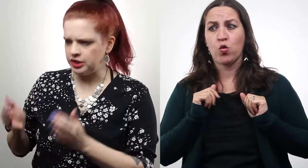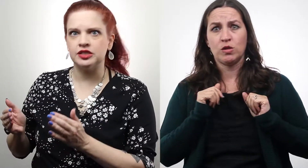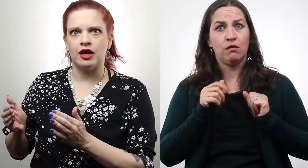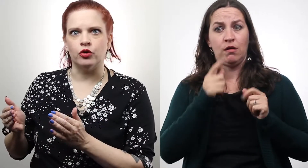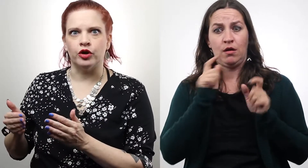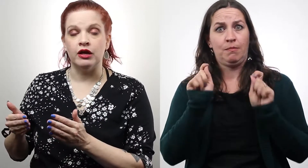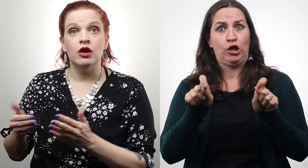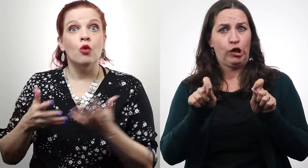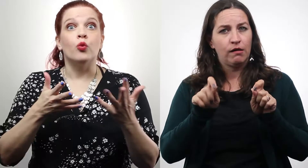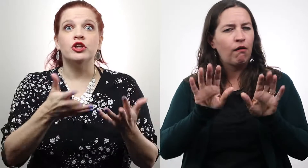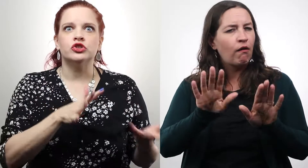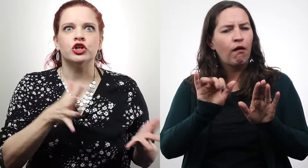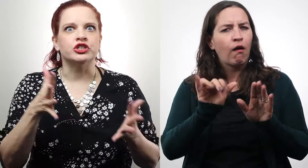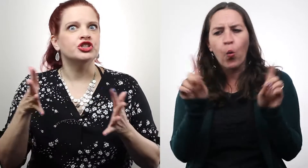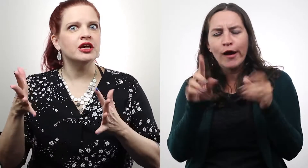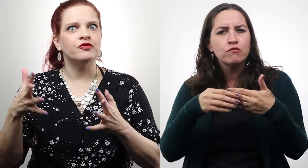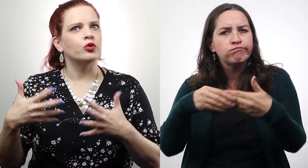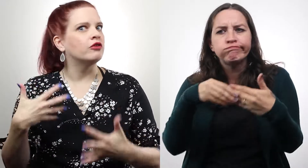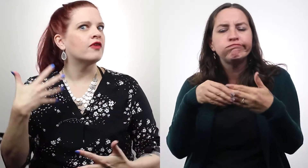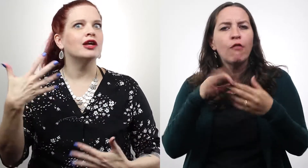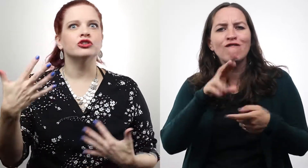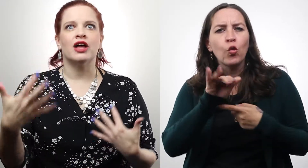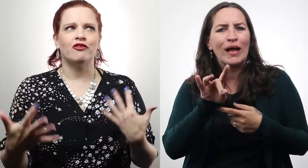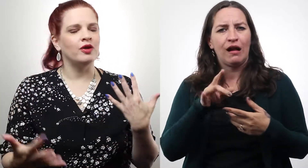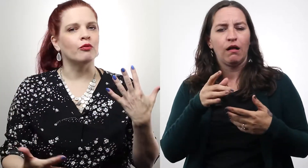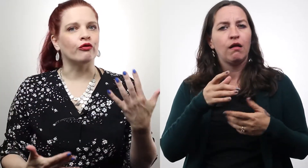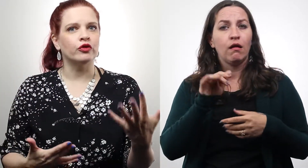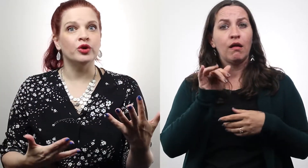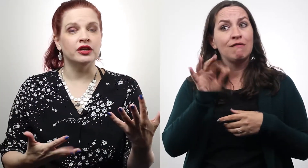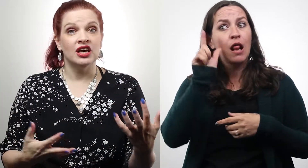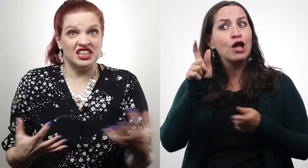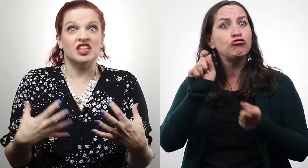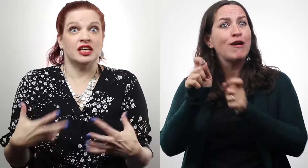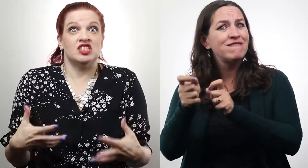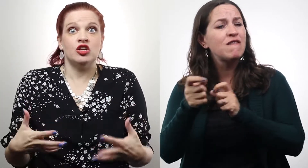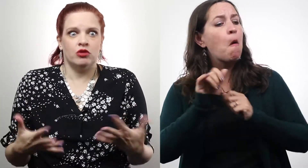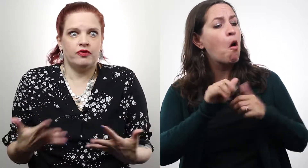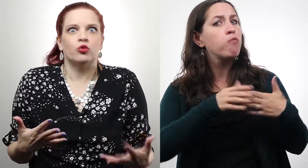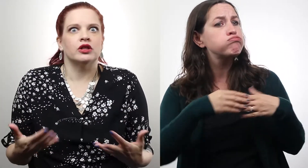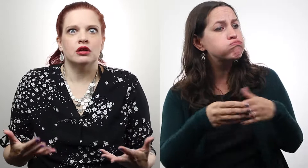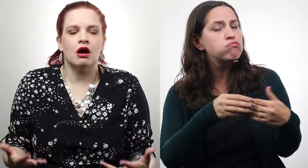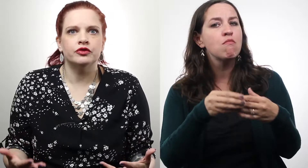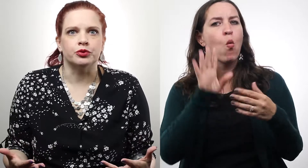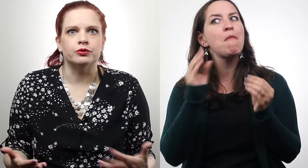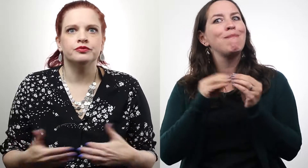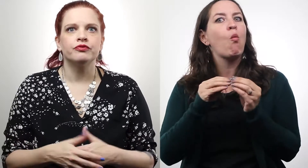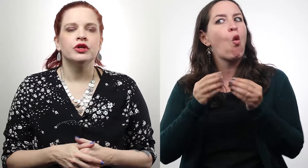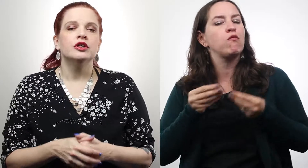this category, when you start to shift, when you find your life being more fluid, it's going to continue to feel really uncomfortable.